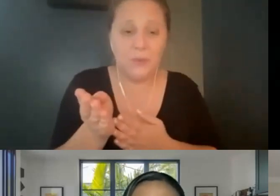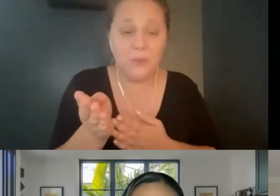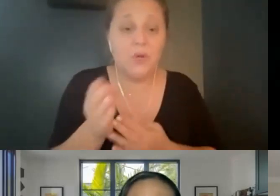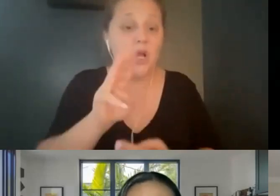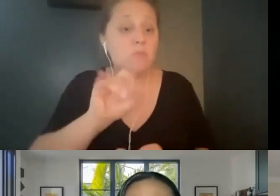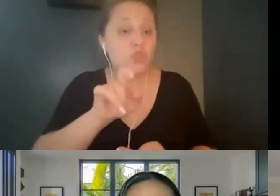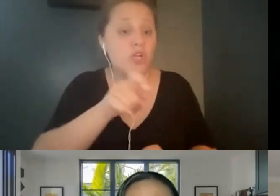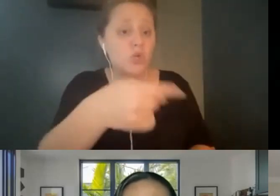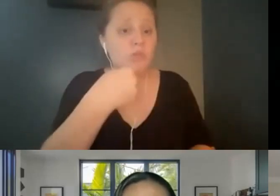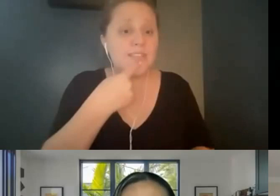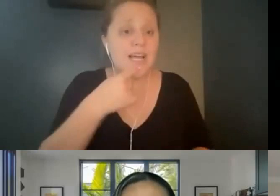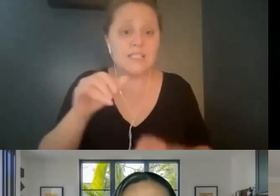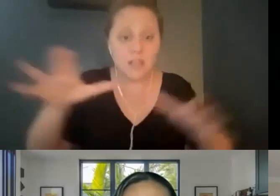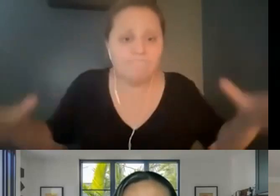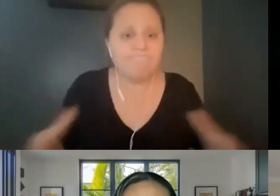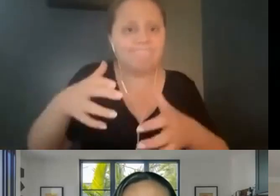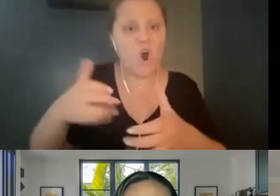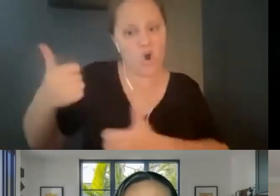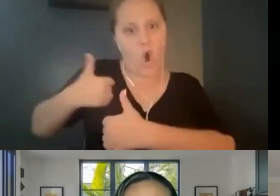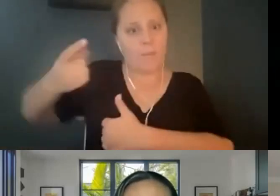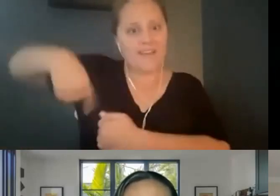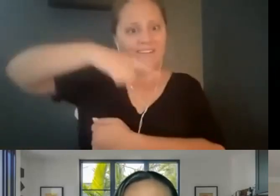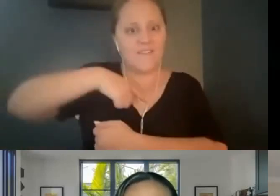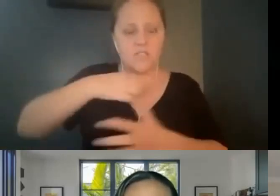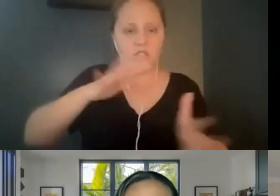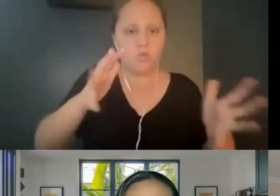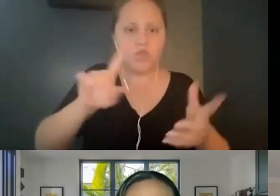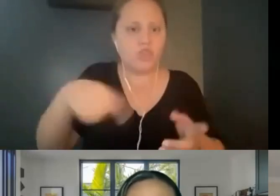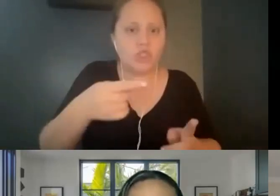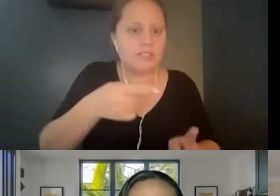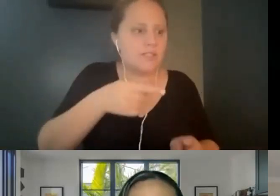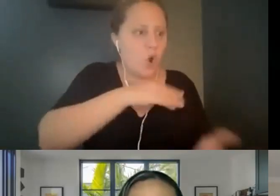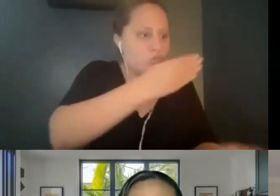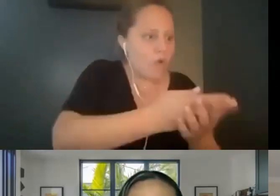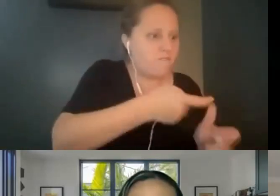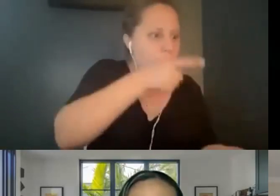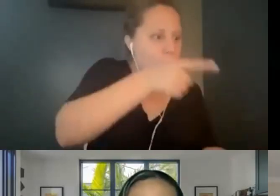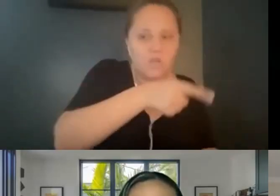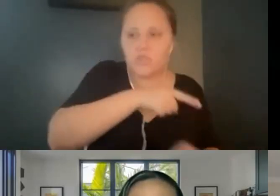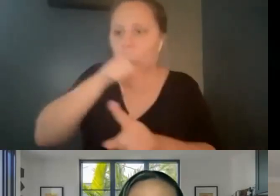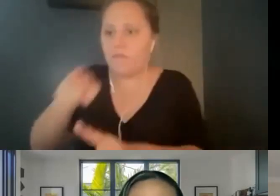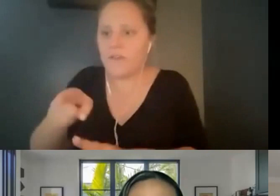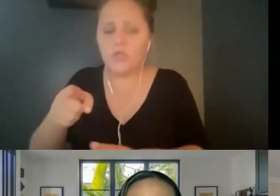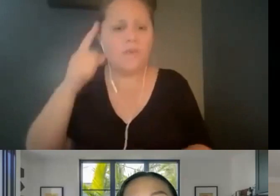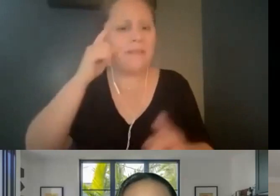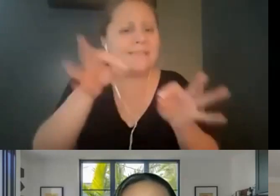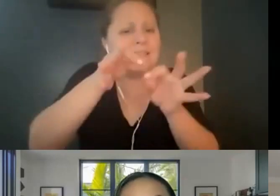for us to get from point A to B, sometimes. We're very resourceful, but we need that entry in the door.